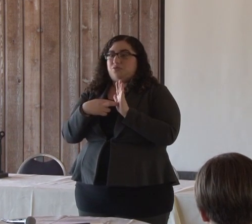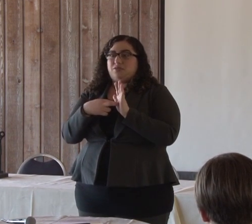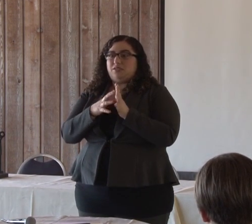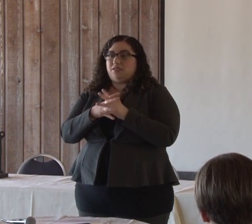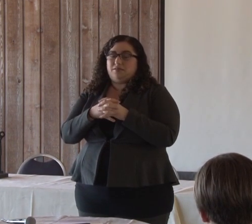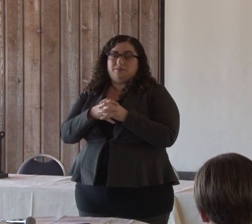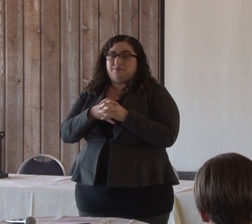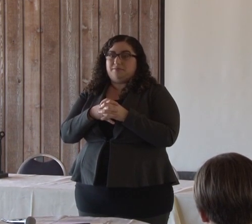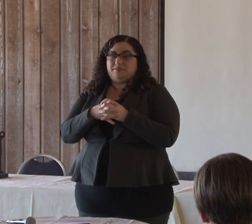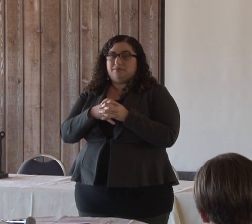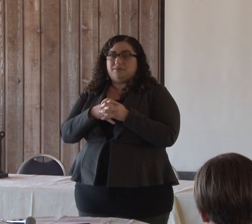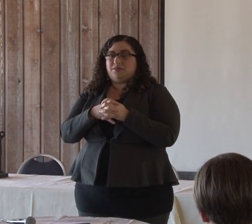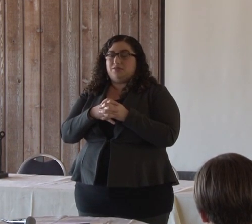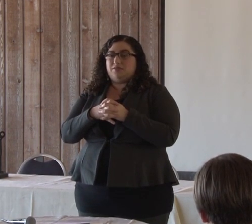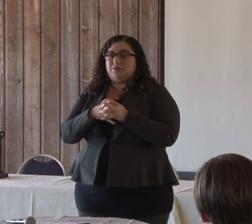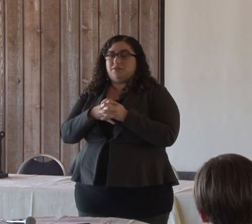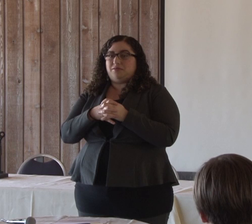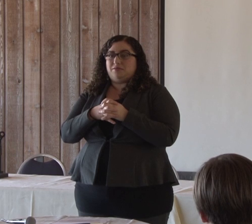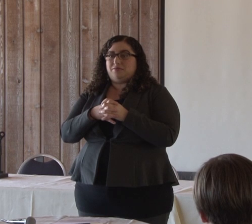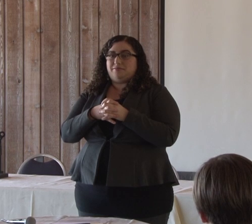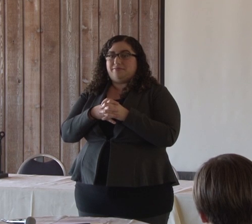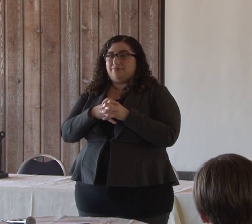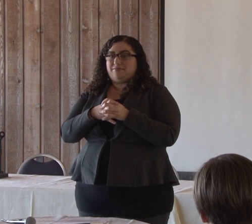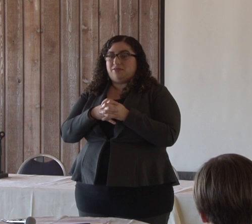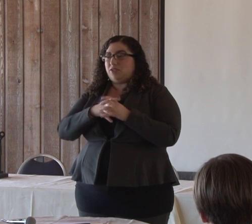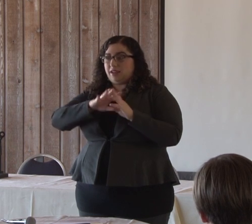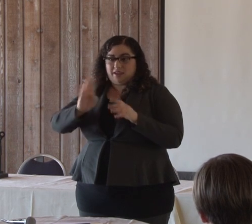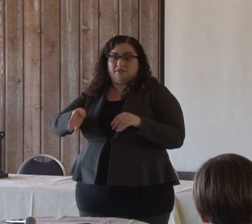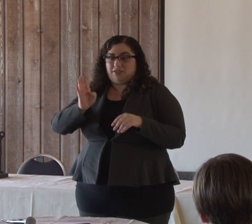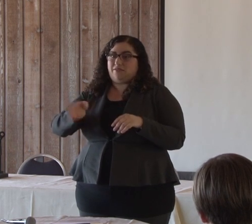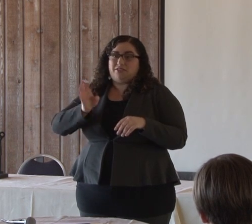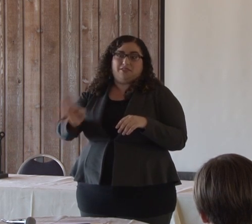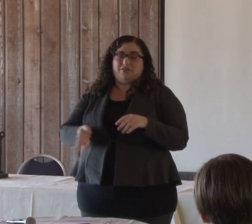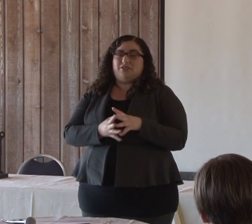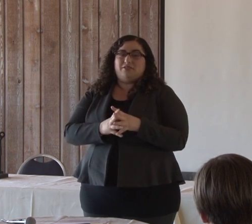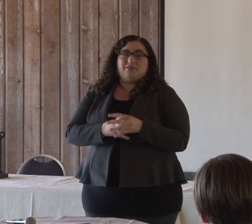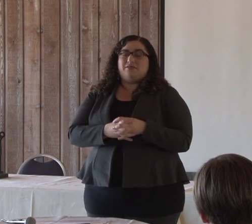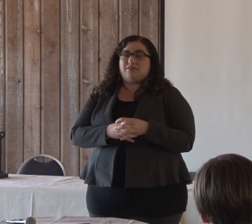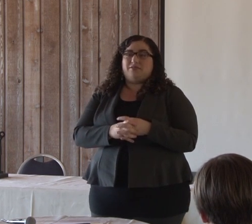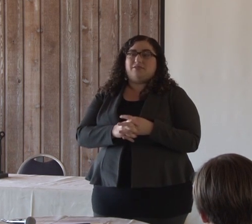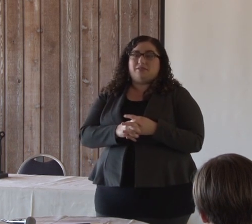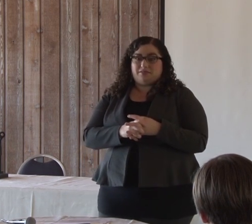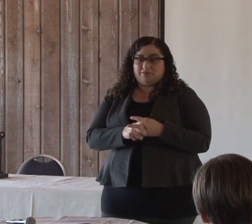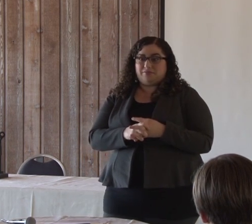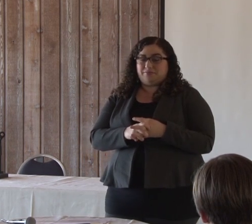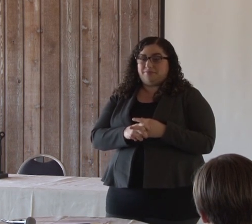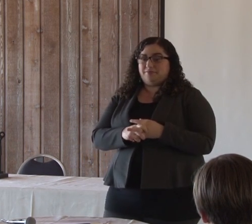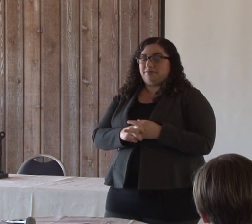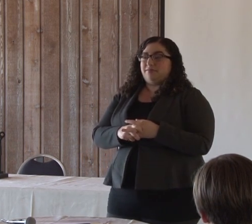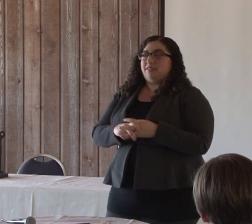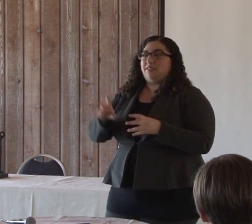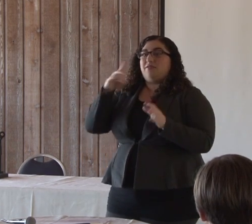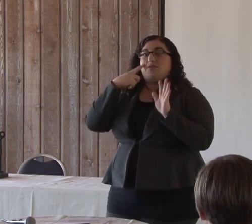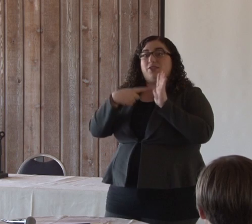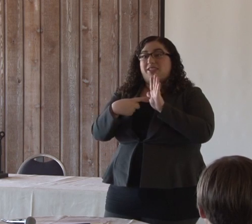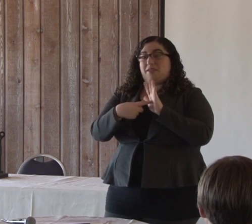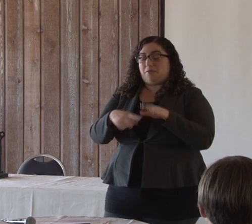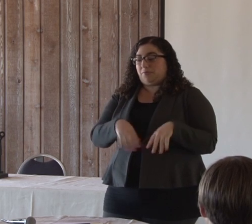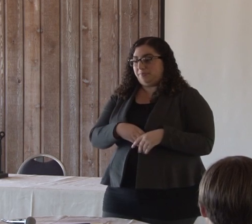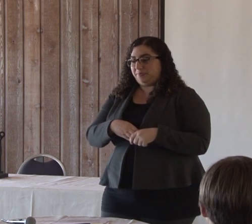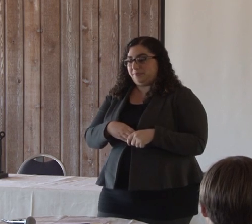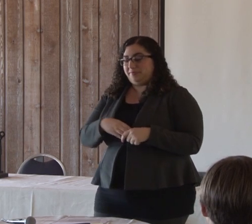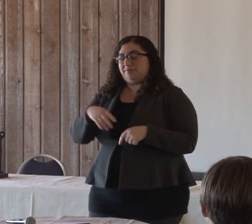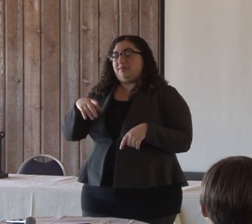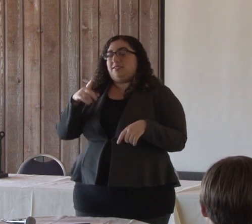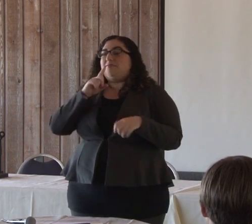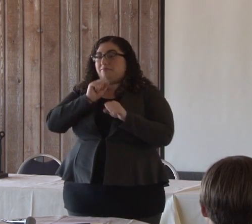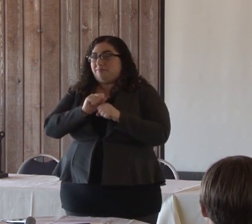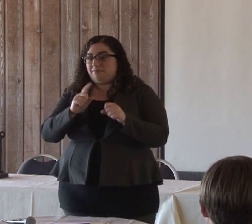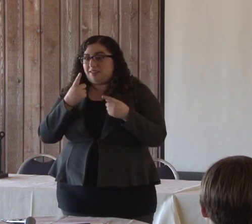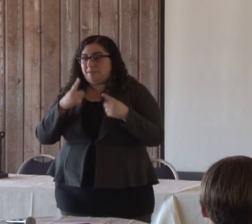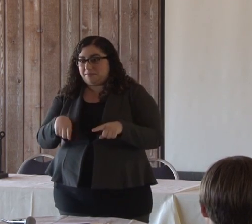OK. That is correct. You never play dual roles during that type of situation. Never. Ever. Ever.